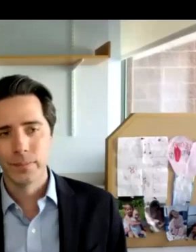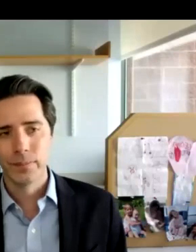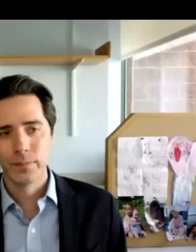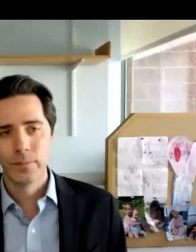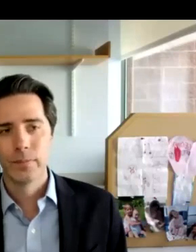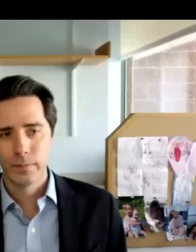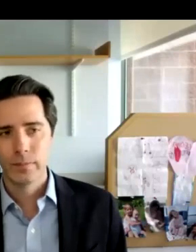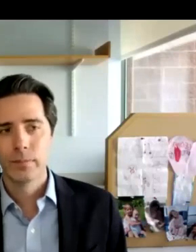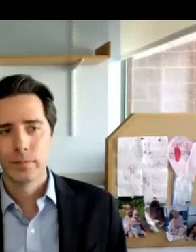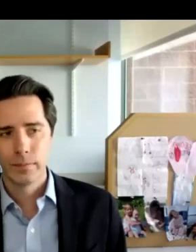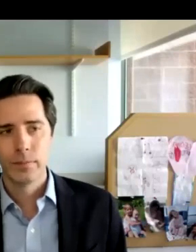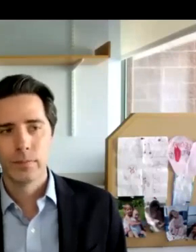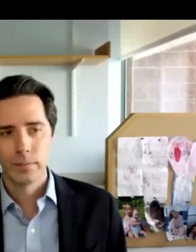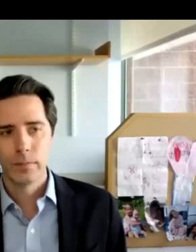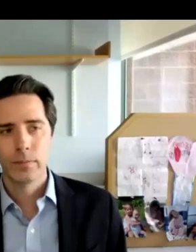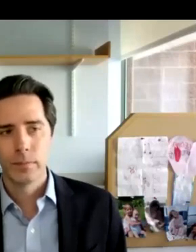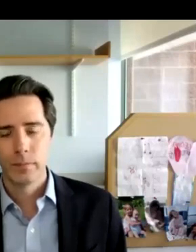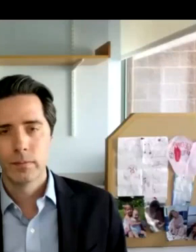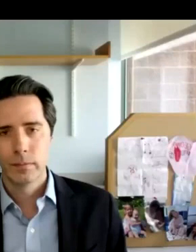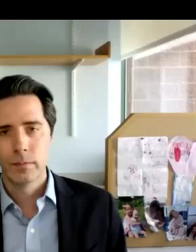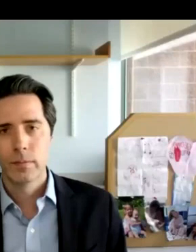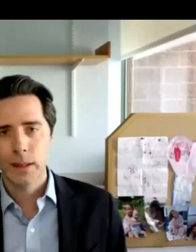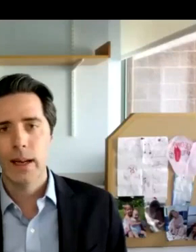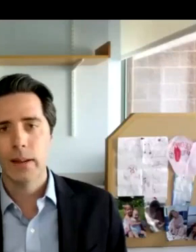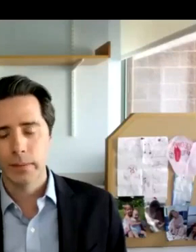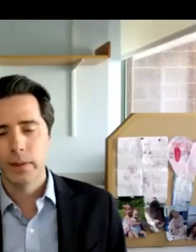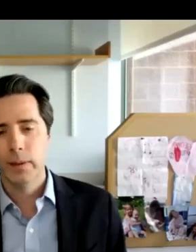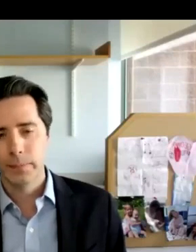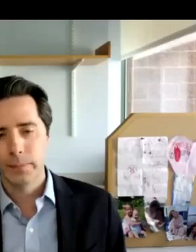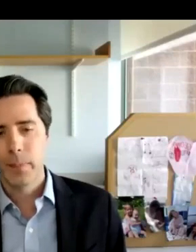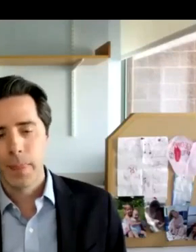preclude there being another explanation